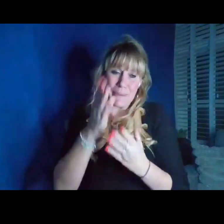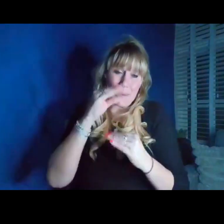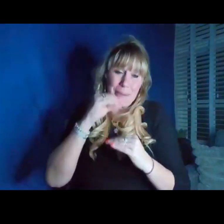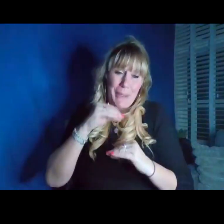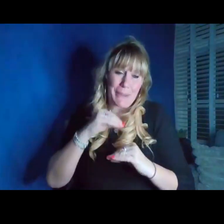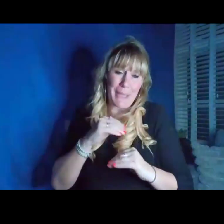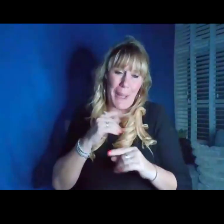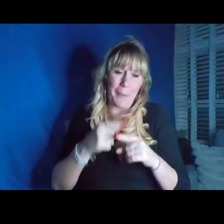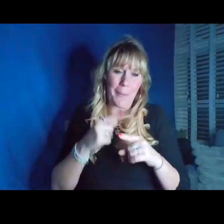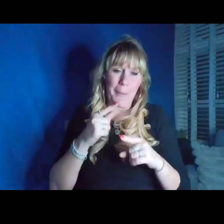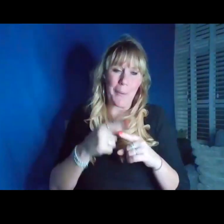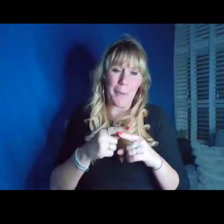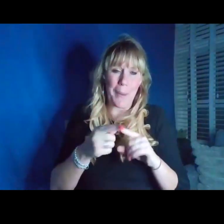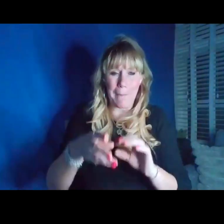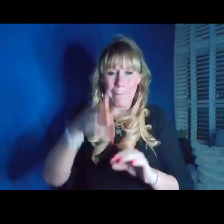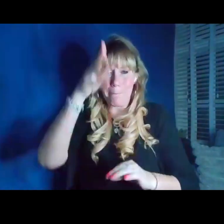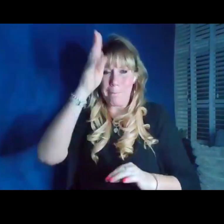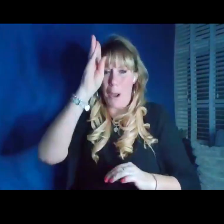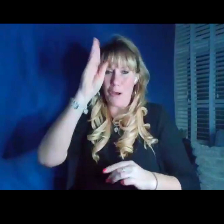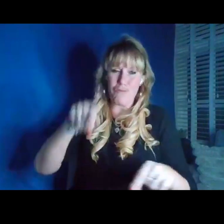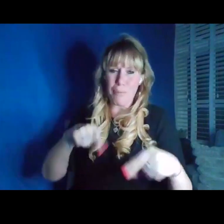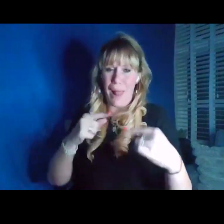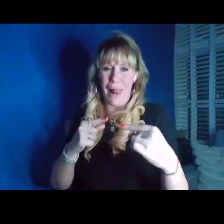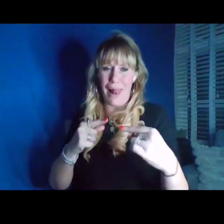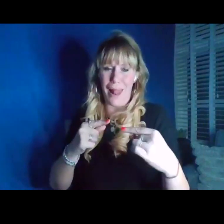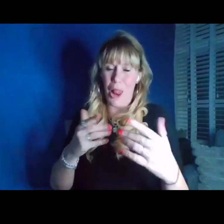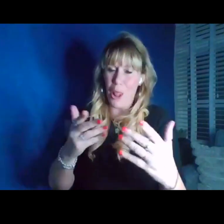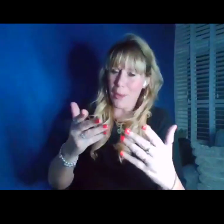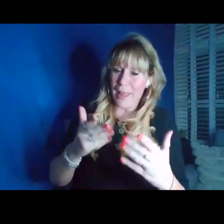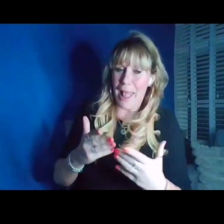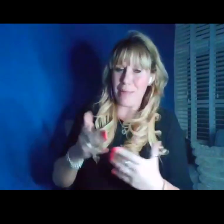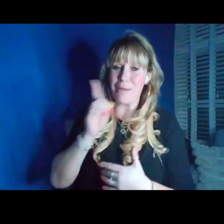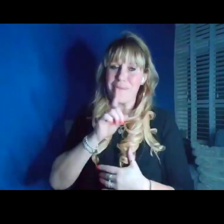you gave me my confidence, eyeliner and go,